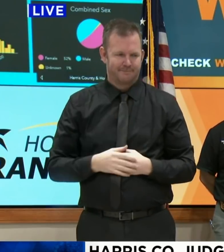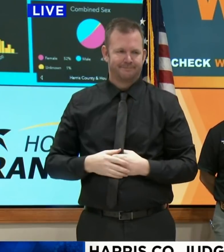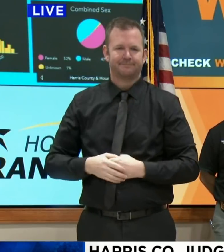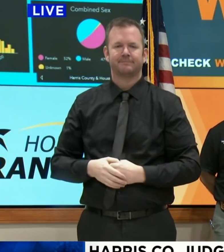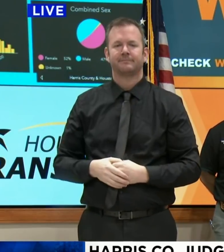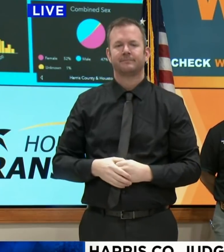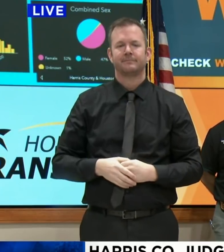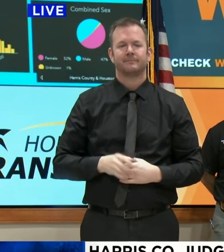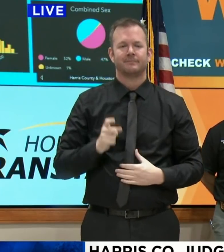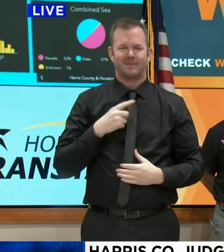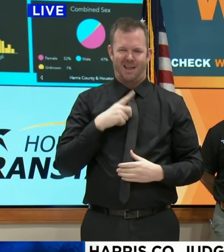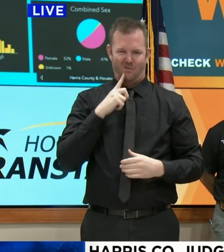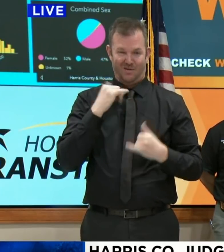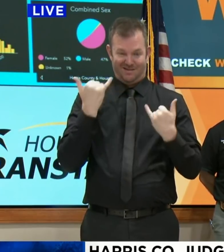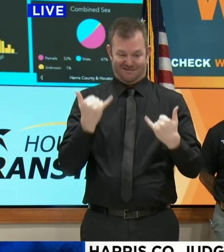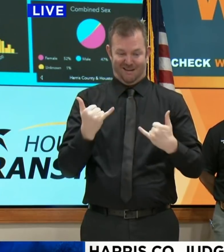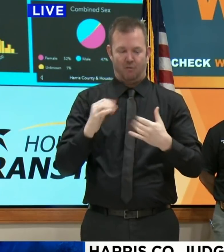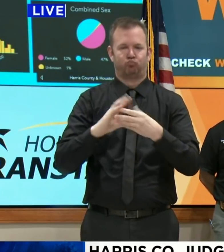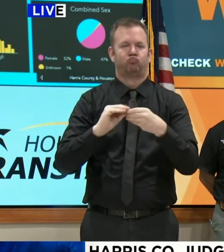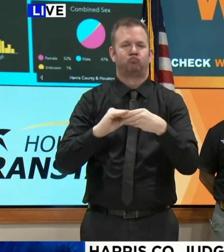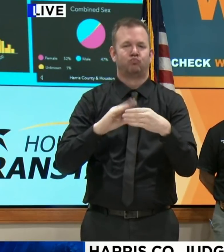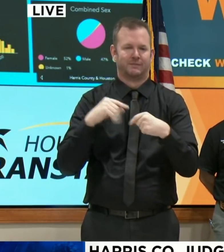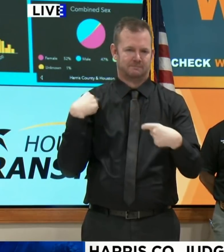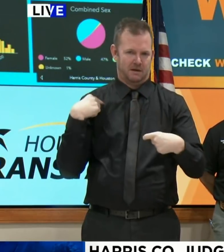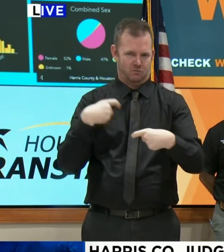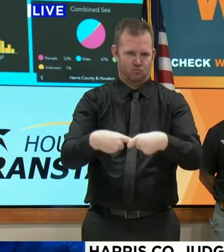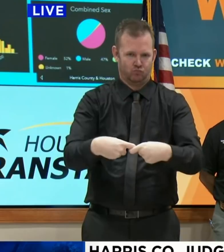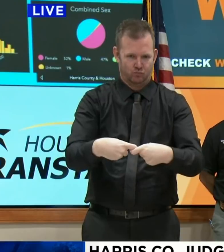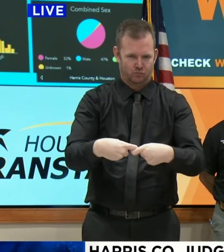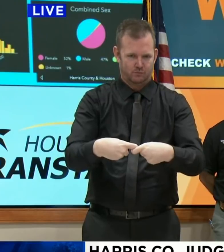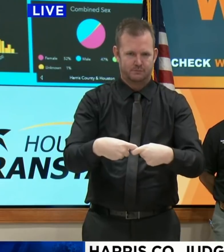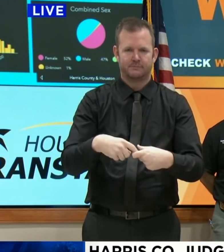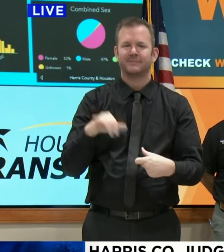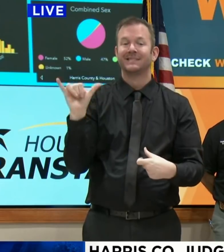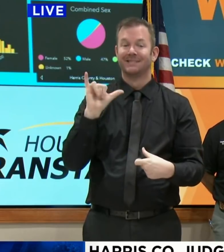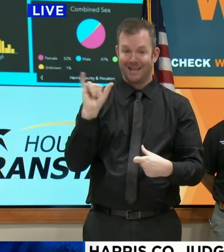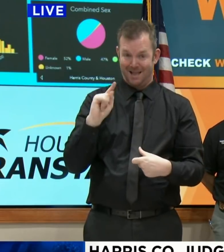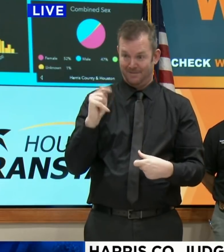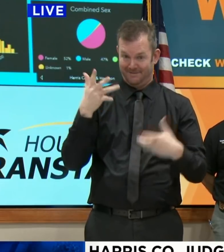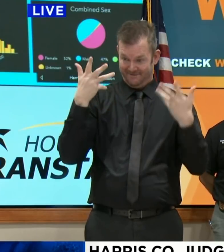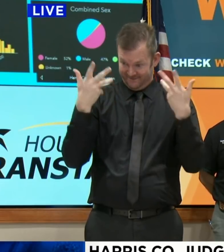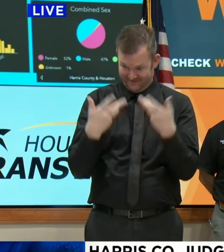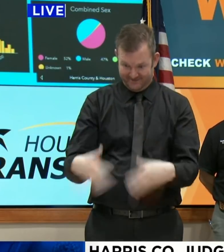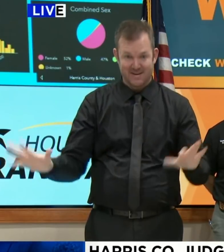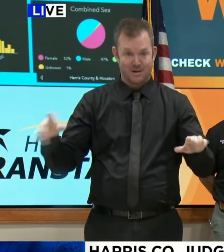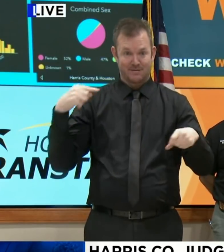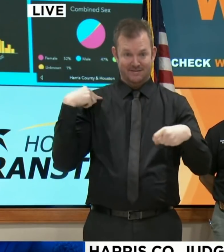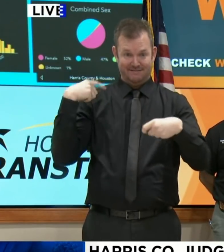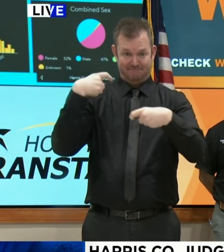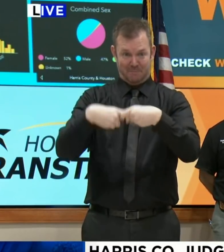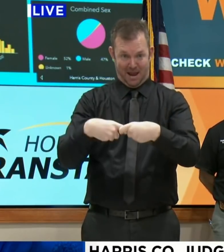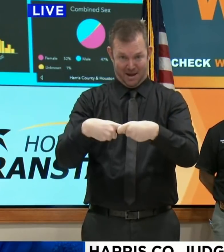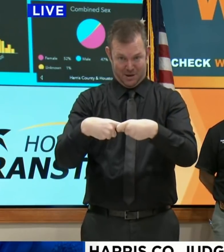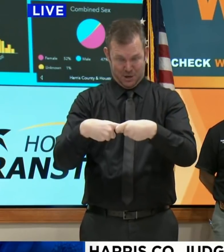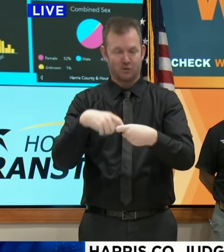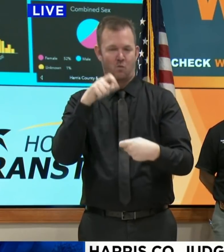community to ensure that we are responsible and that we are responsible and aggressive and smart in aggressive and smart in our recovery. I’ll repeat my our recovery. I’ll repeat my remarks in Spanish and then